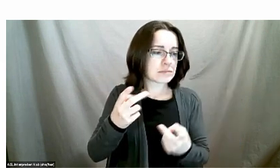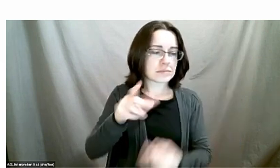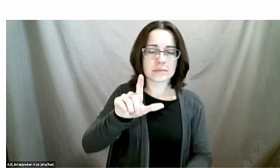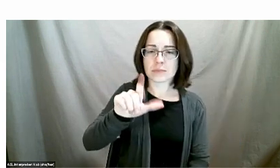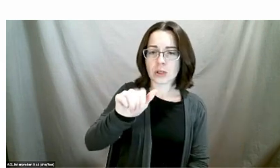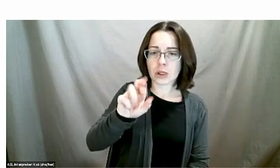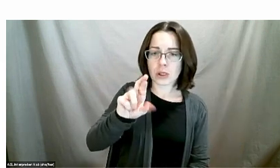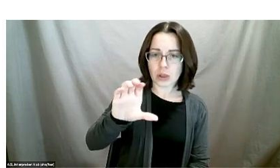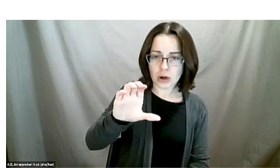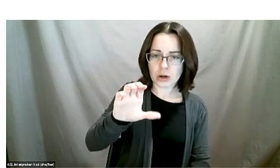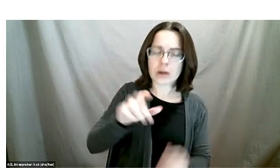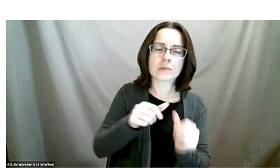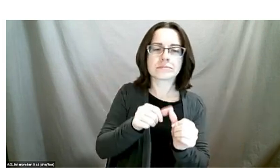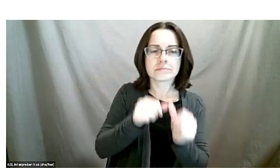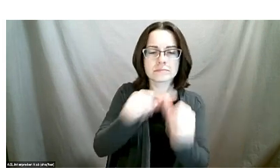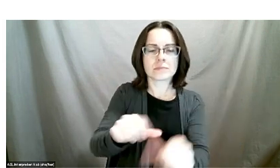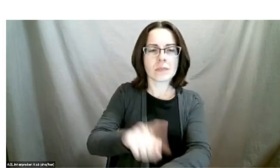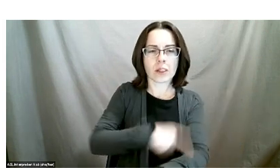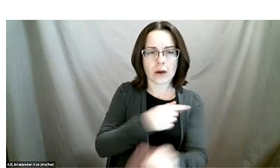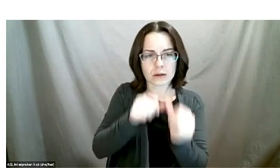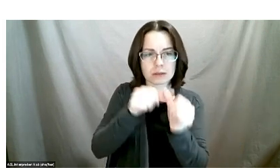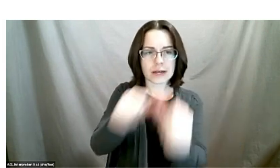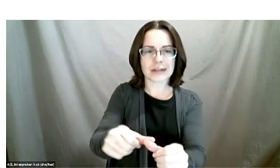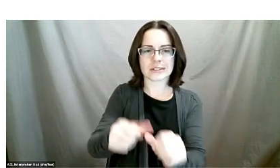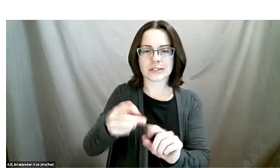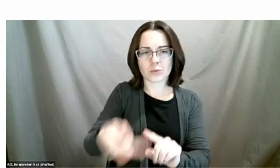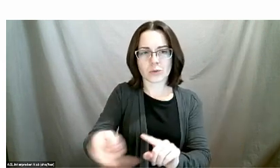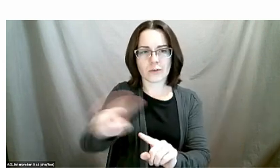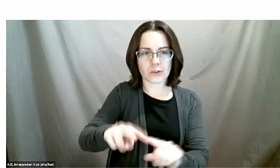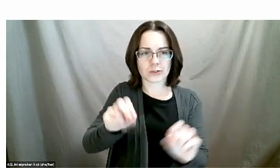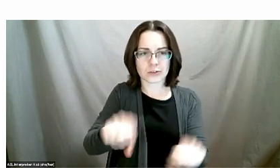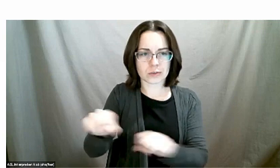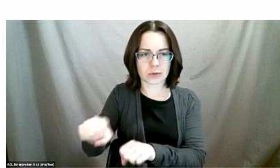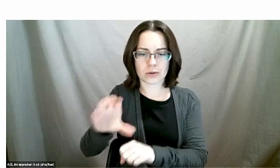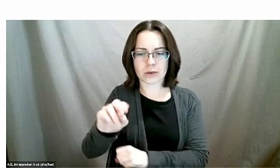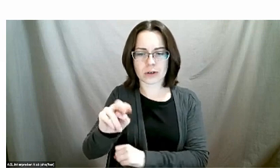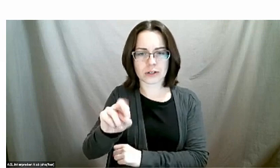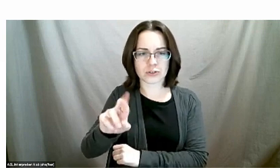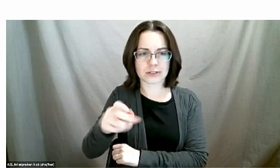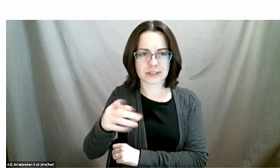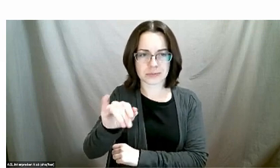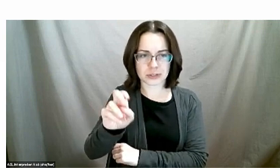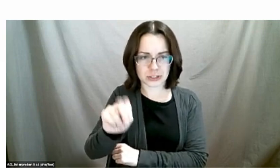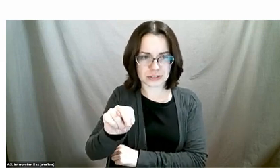long-acting reversible contraception like IUDs or implants are the most effective methods